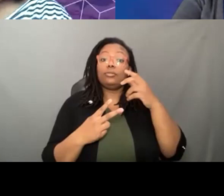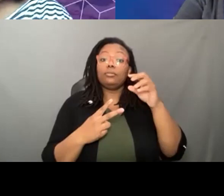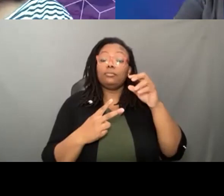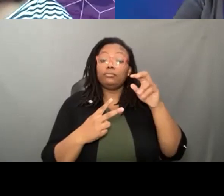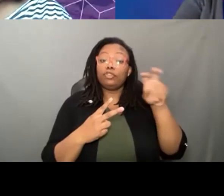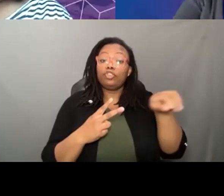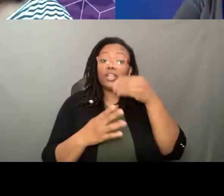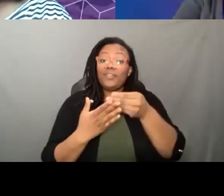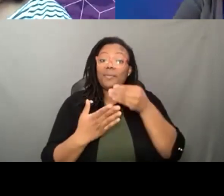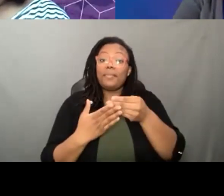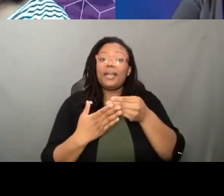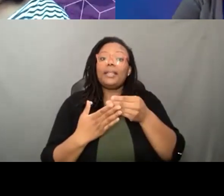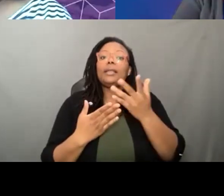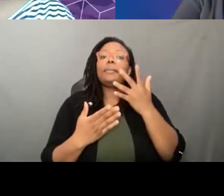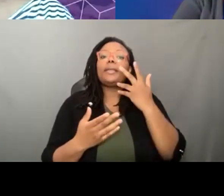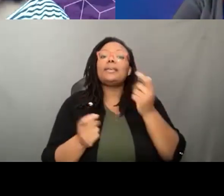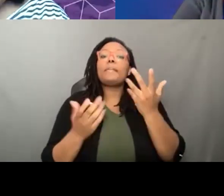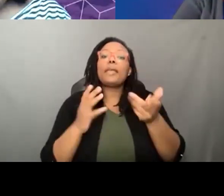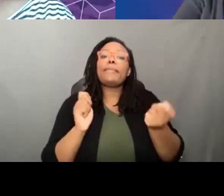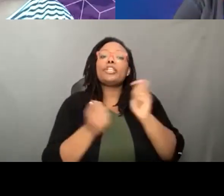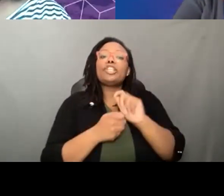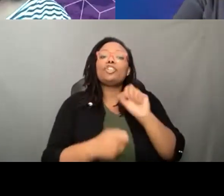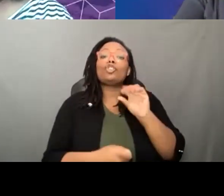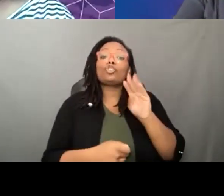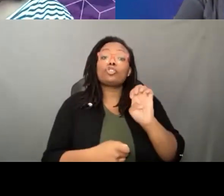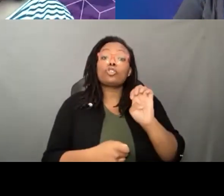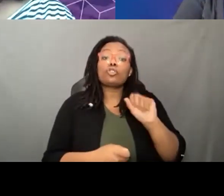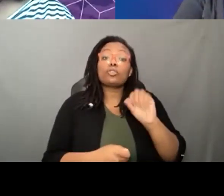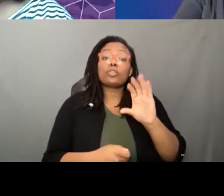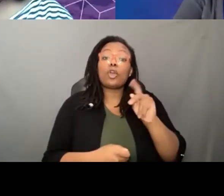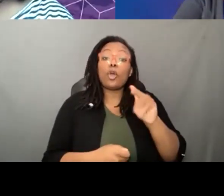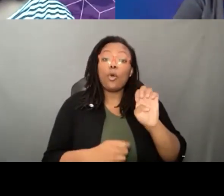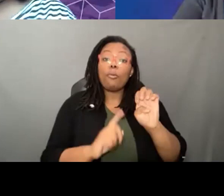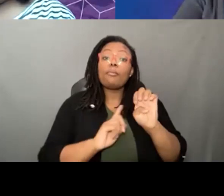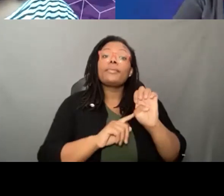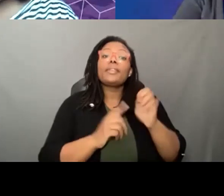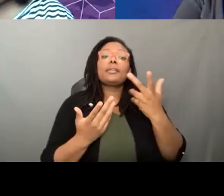that there might be a change in scope there. You might be saying that you were going to have 500 participants.